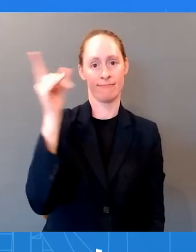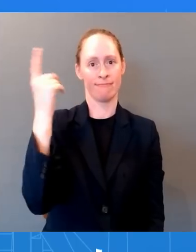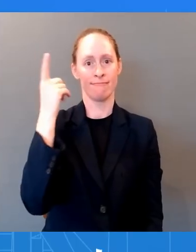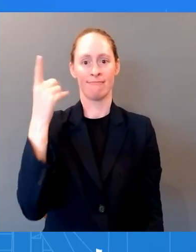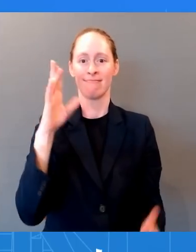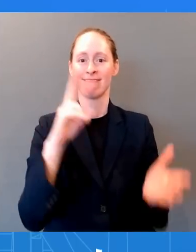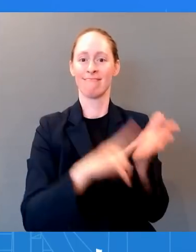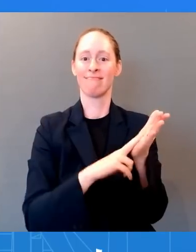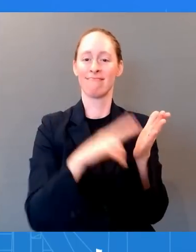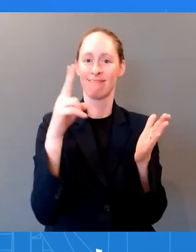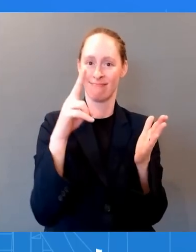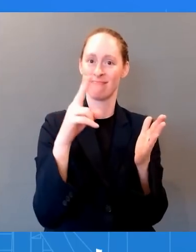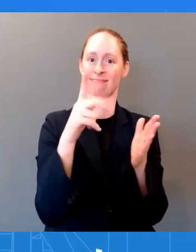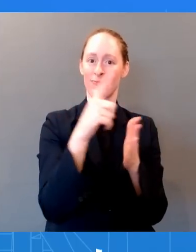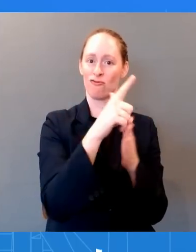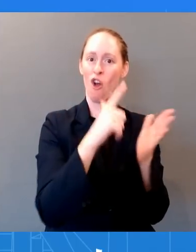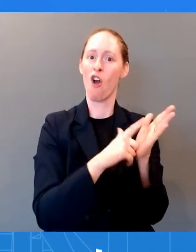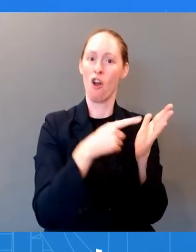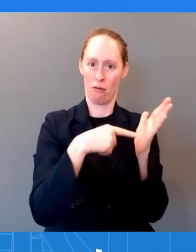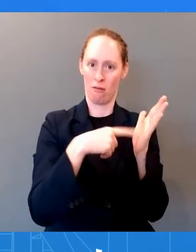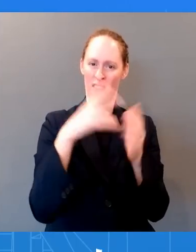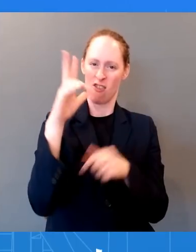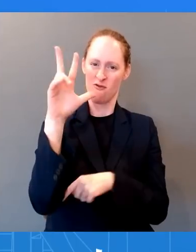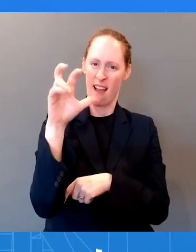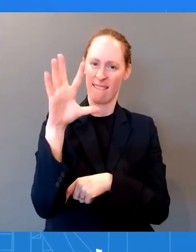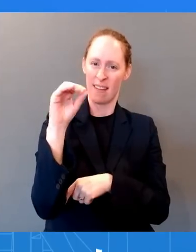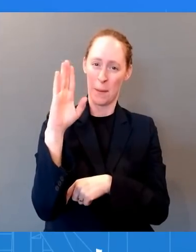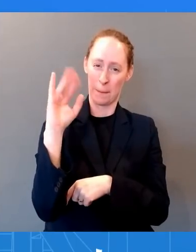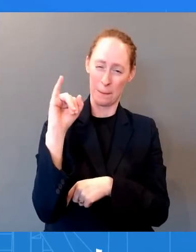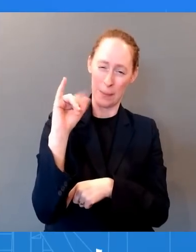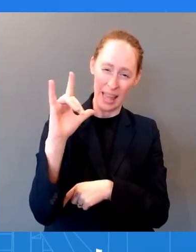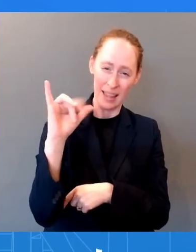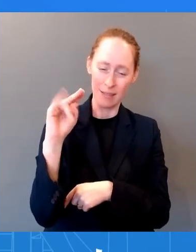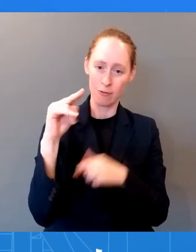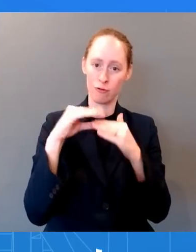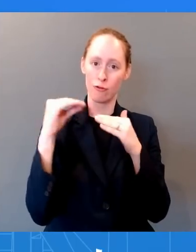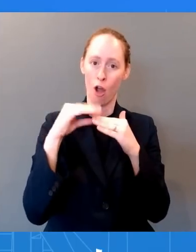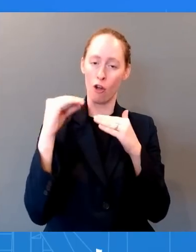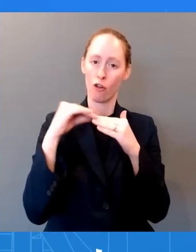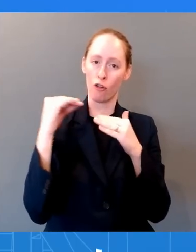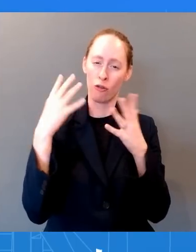to keep cops on the beat. And in contrast, every Republican in Congress